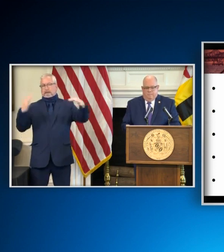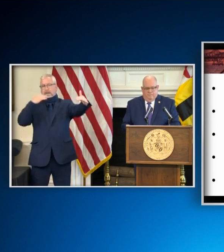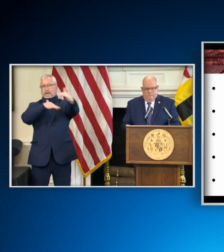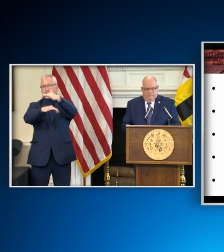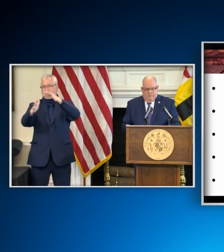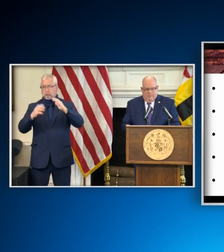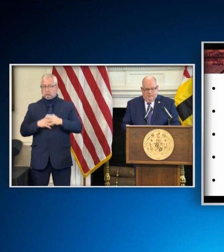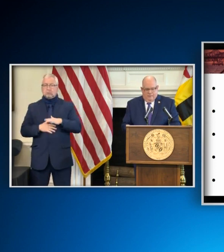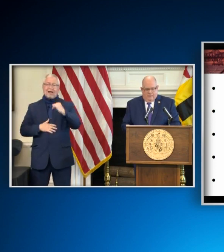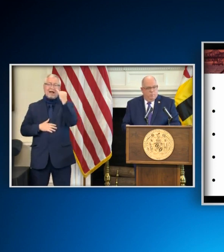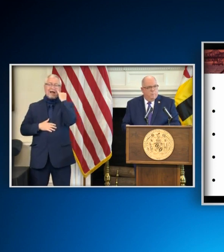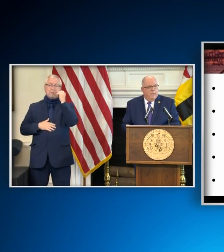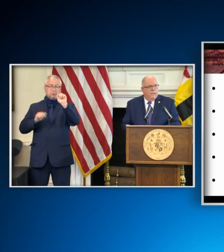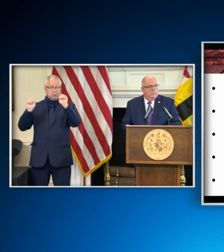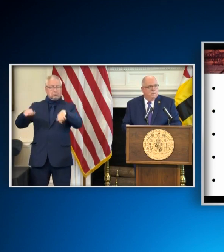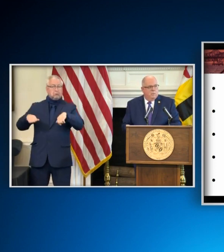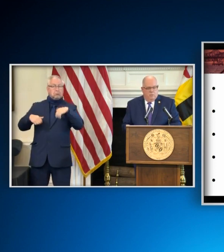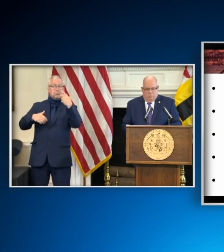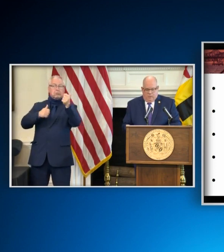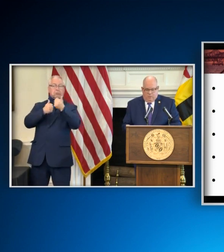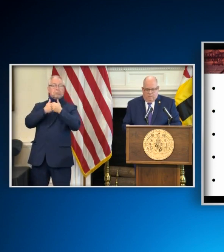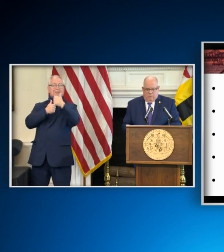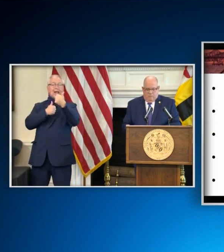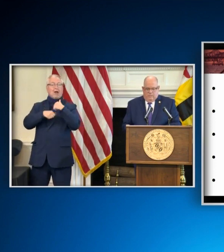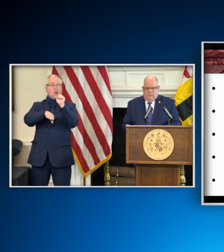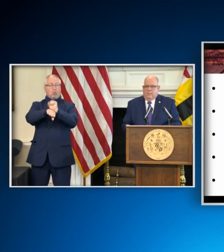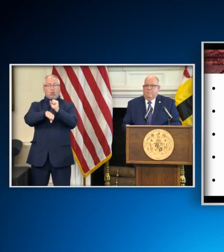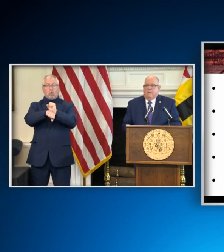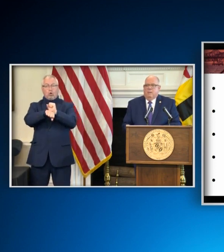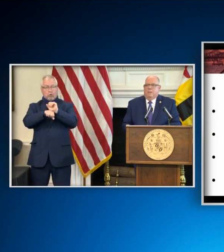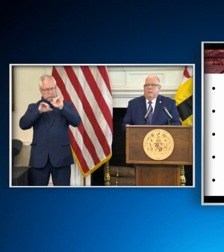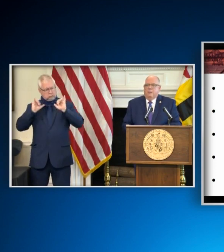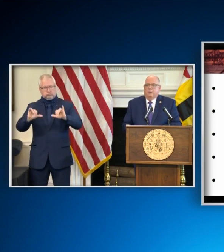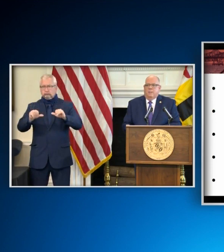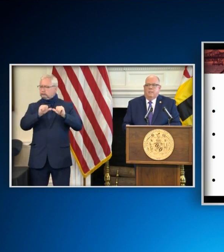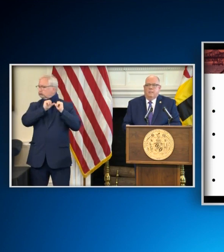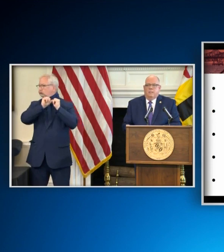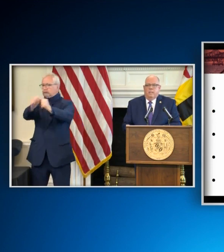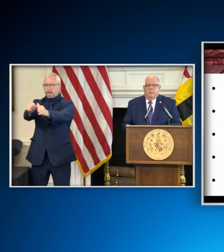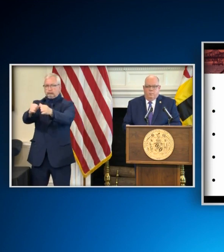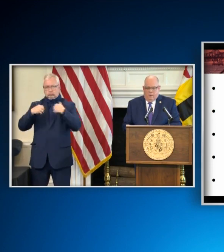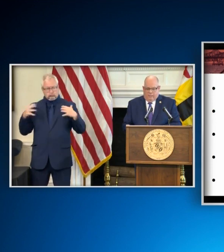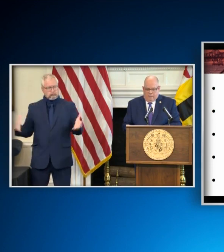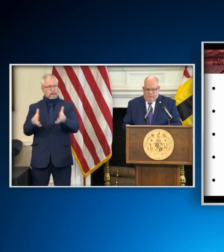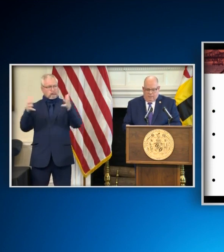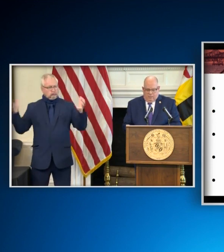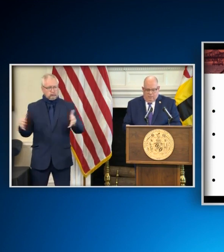IF YOU CAN WORK FROM HOME, YOU SHOULD CONTINUE WORKING FROM HOME.